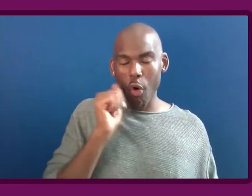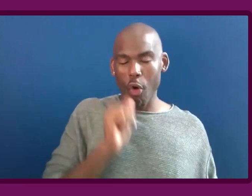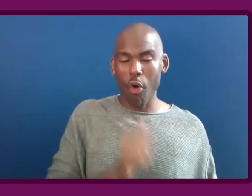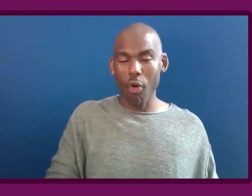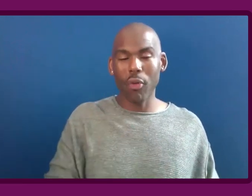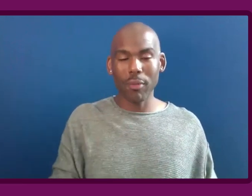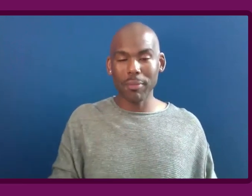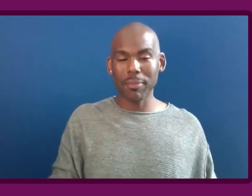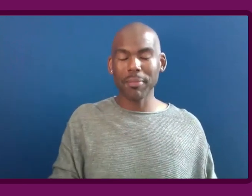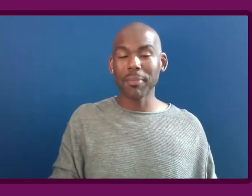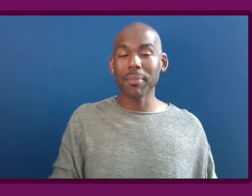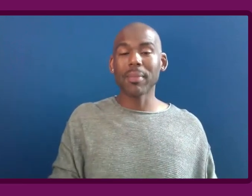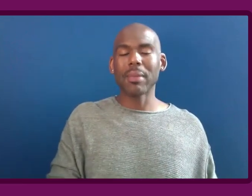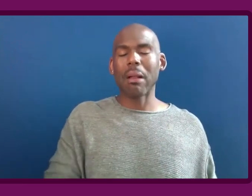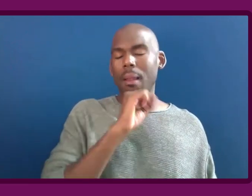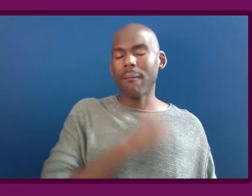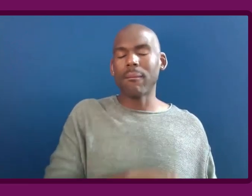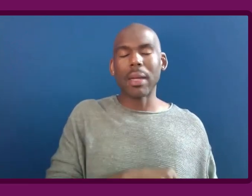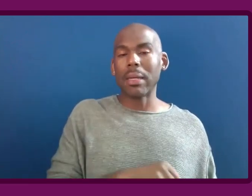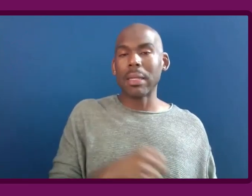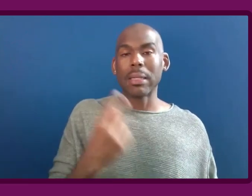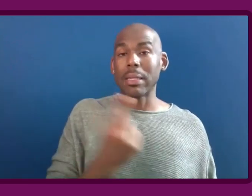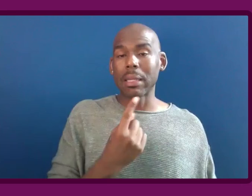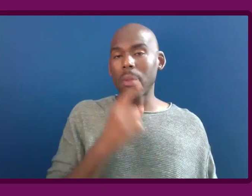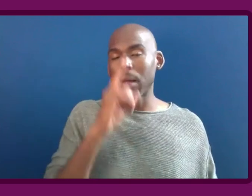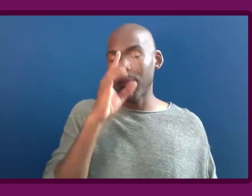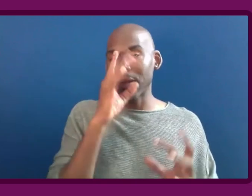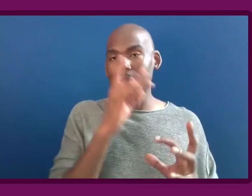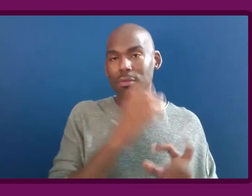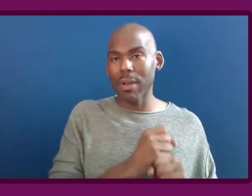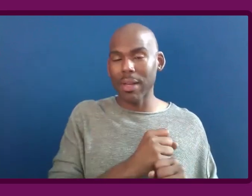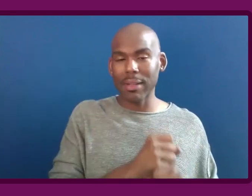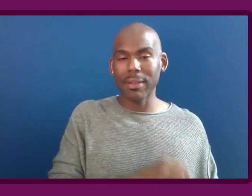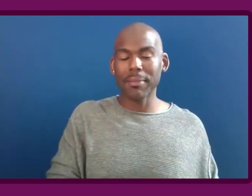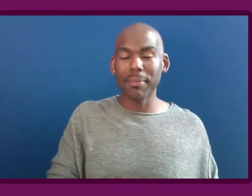and how broken she felt, and it was amazing. There was this one letter that she wrote one